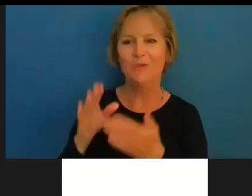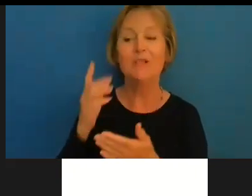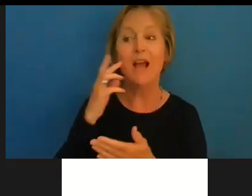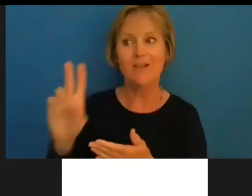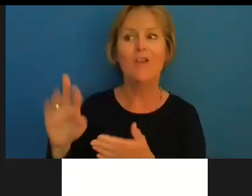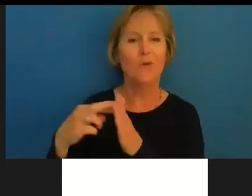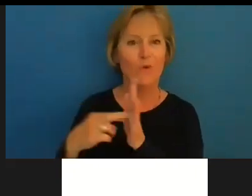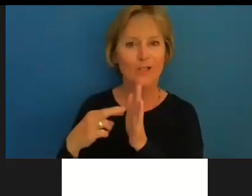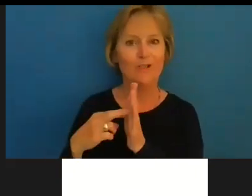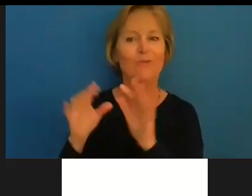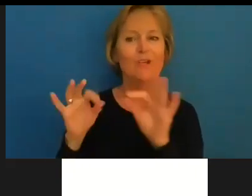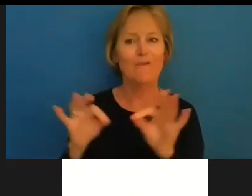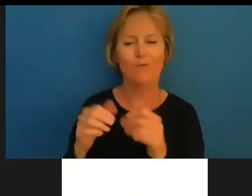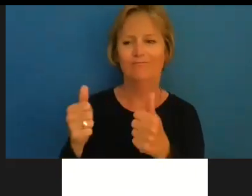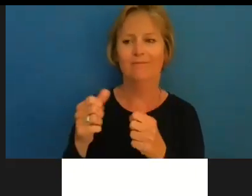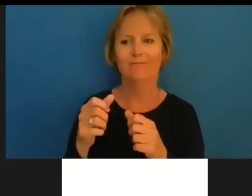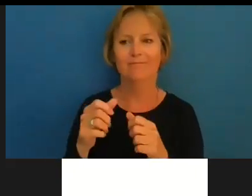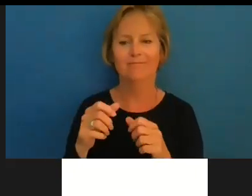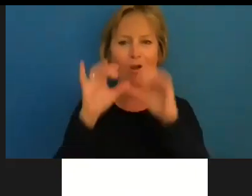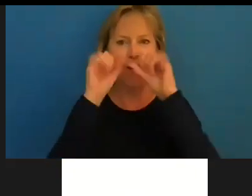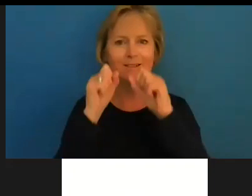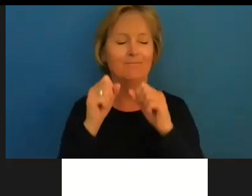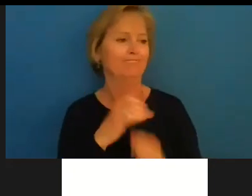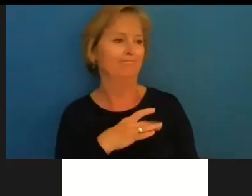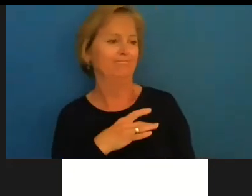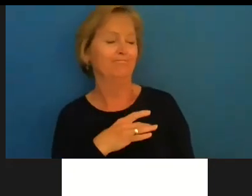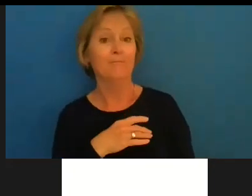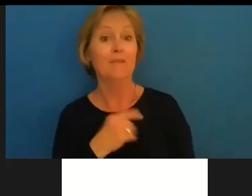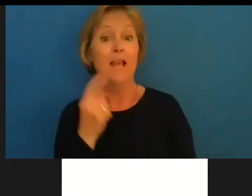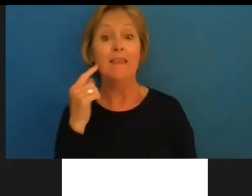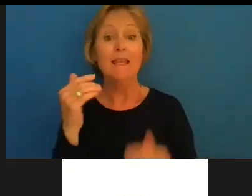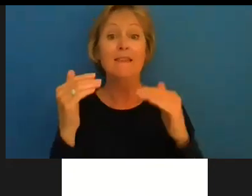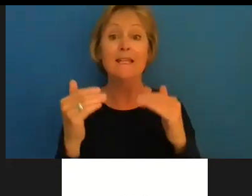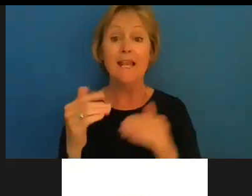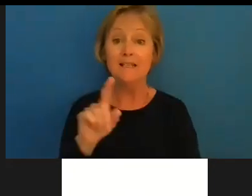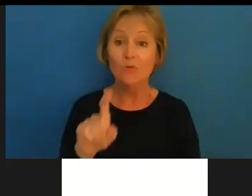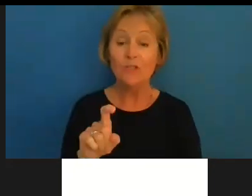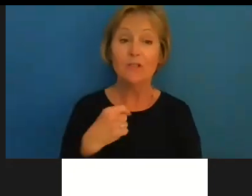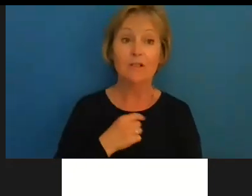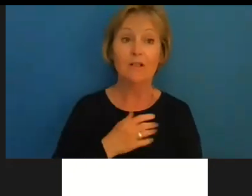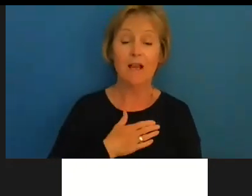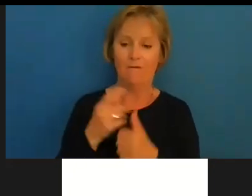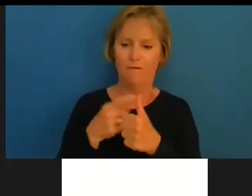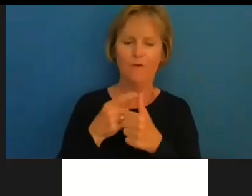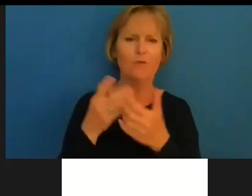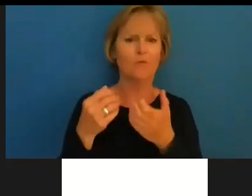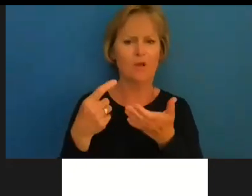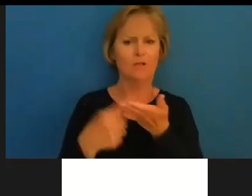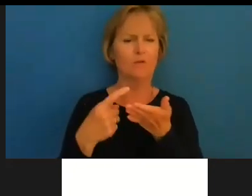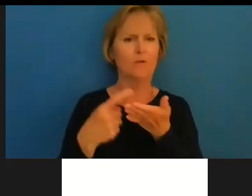That was awesome. So I think this next portion, I want to go over some of the questions that have